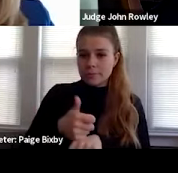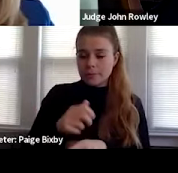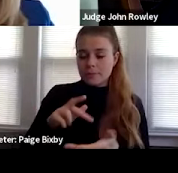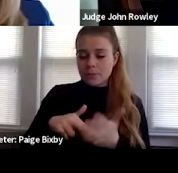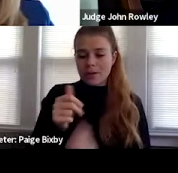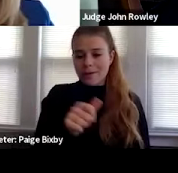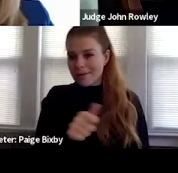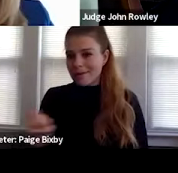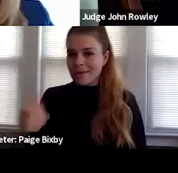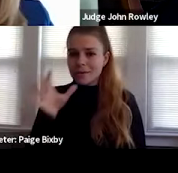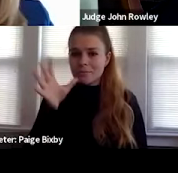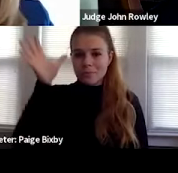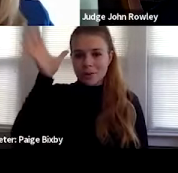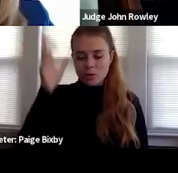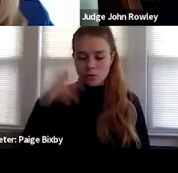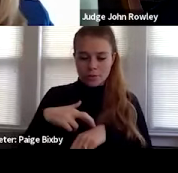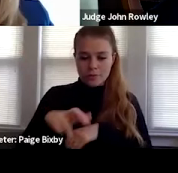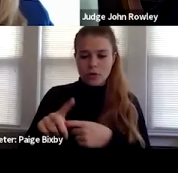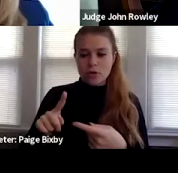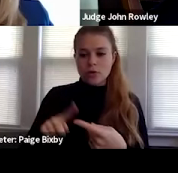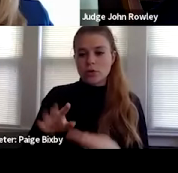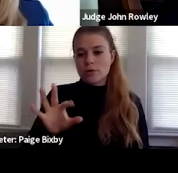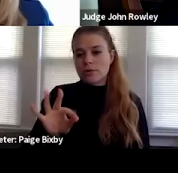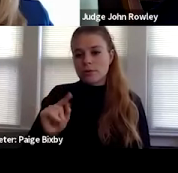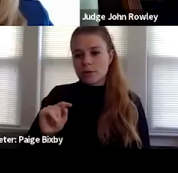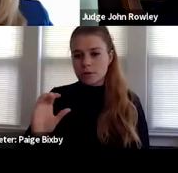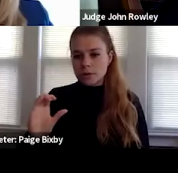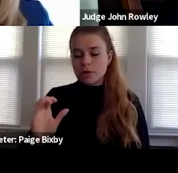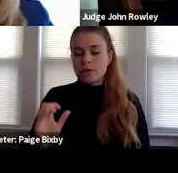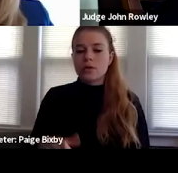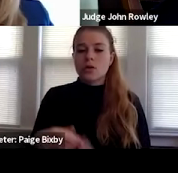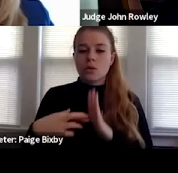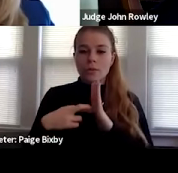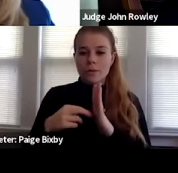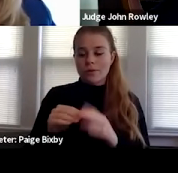who's gonna be referred to family treatment court is represented by any defense attorney,